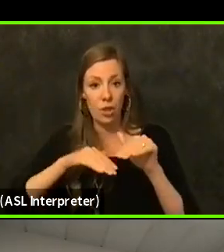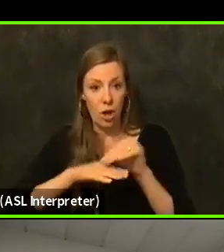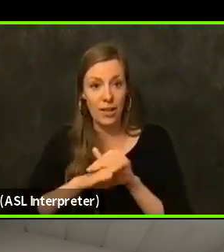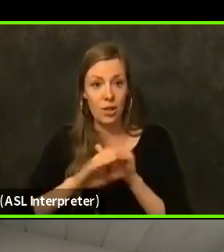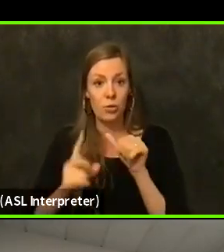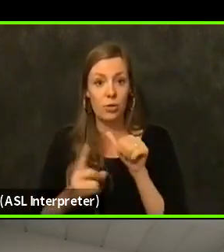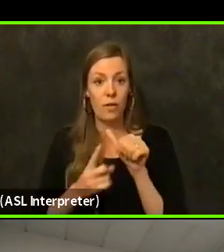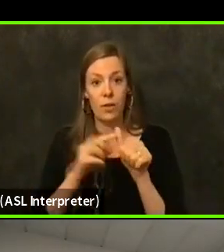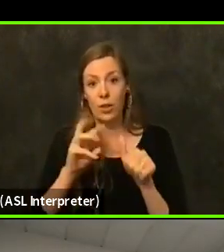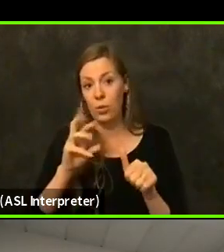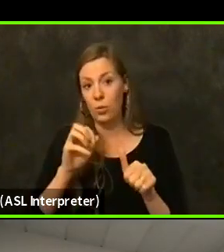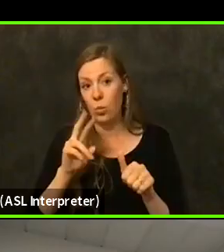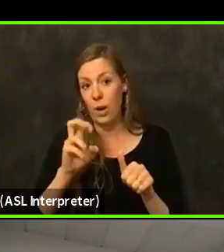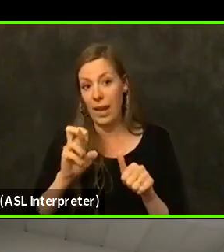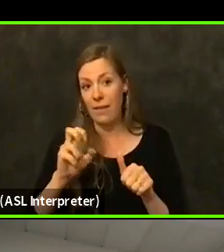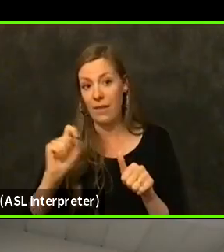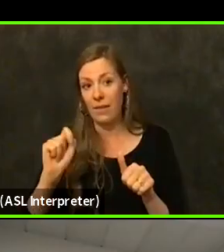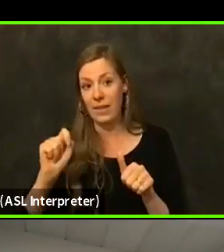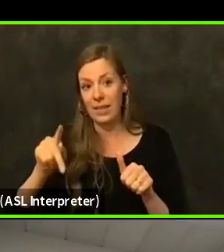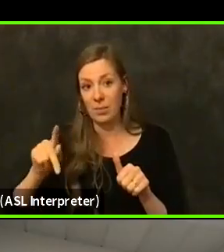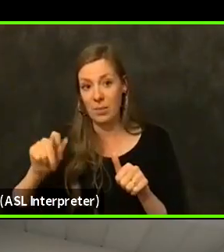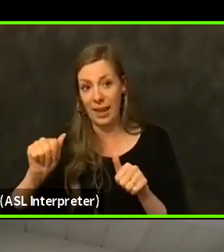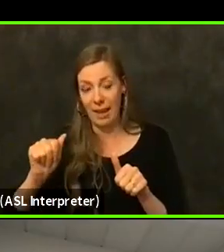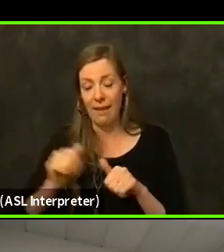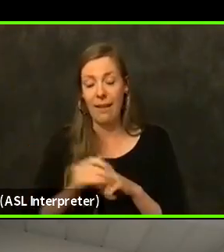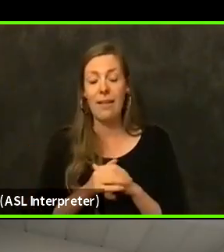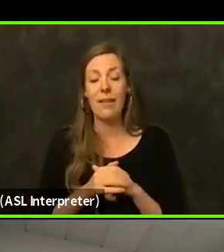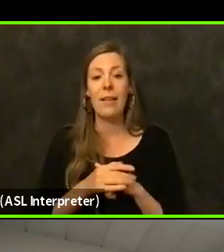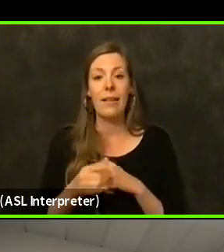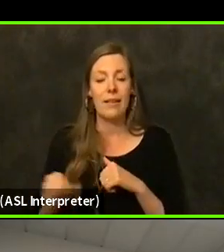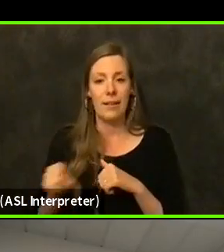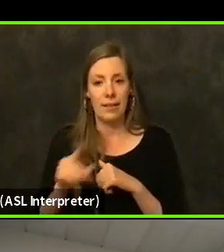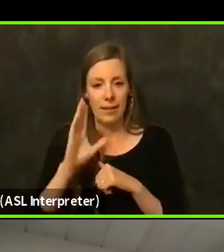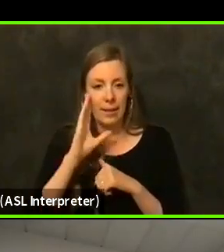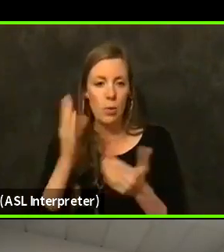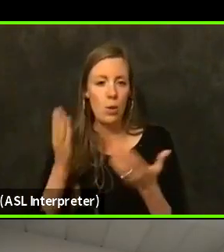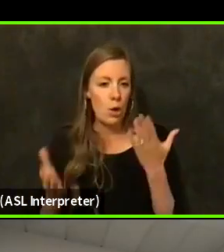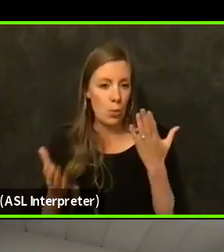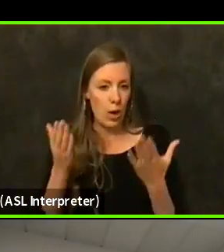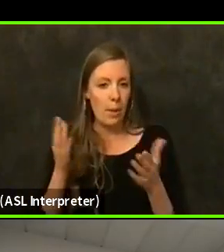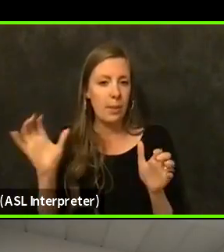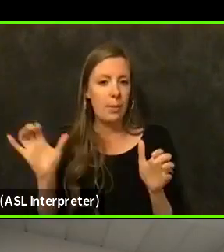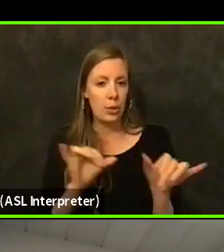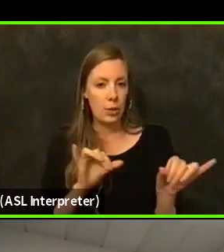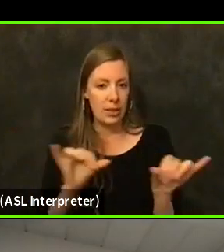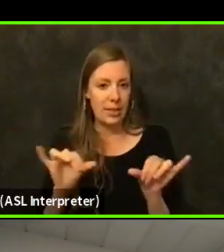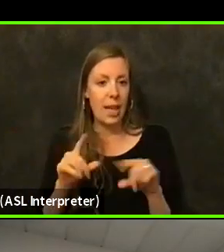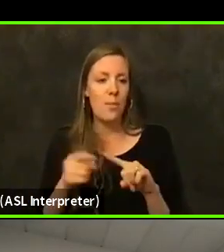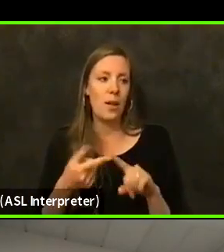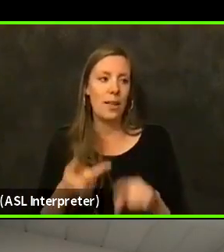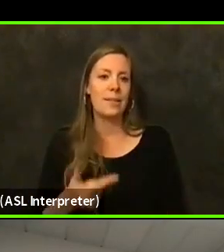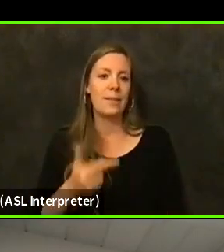the TPA and they will probably do the same when it is our turn around March seven.